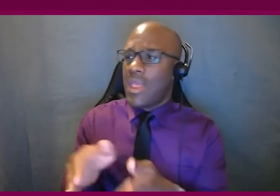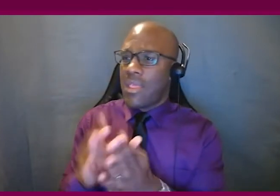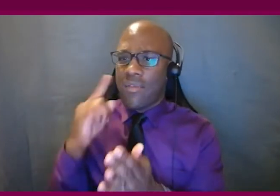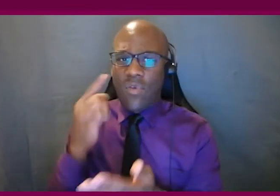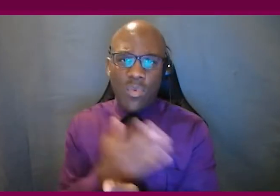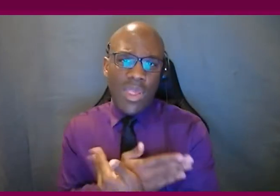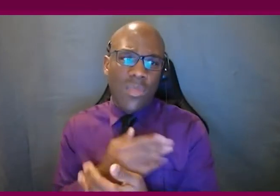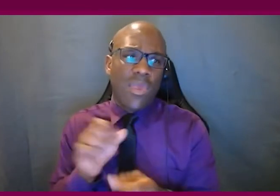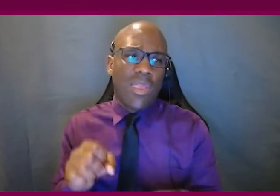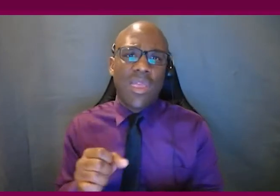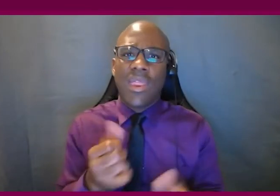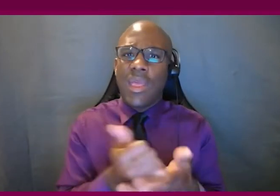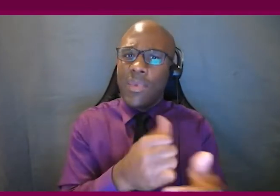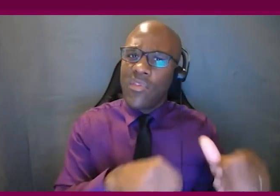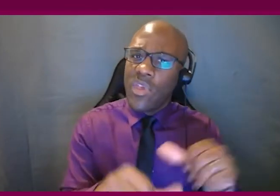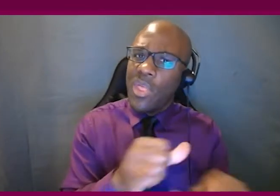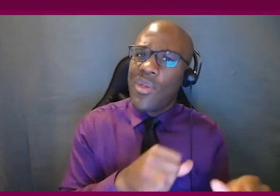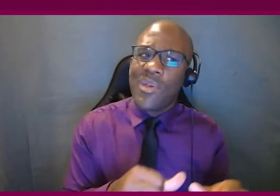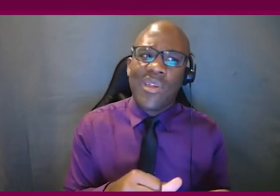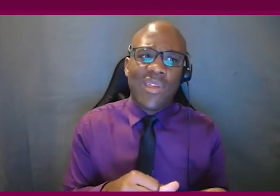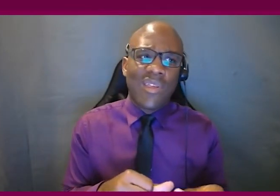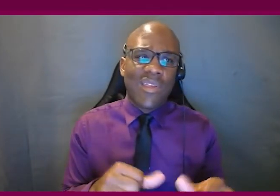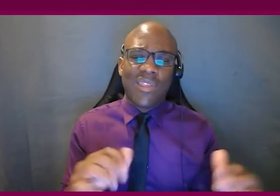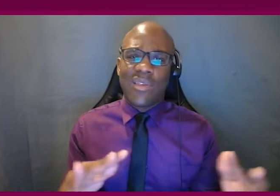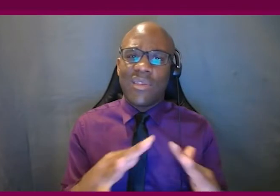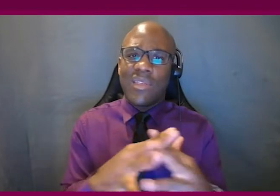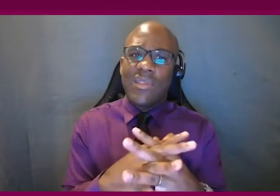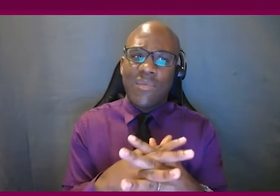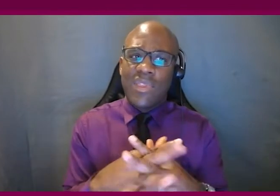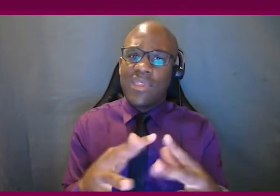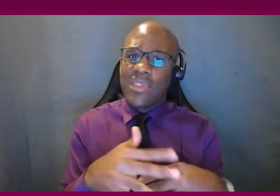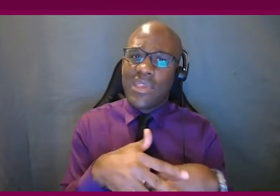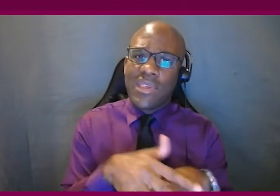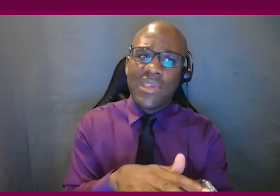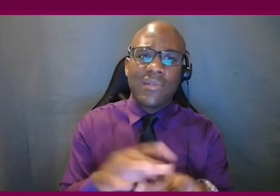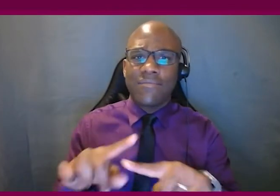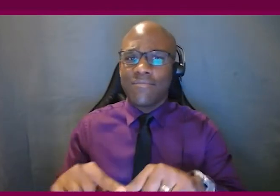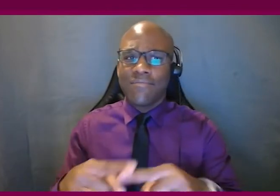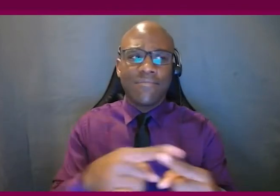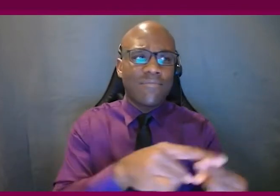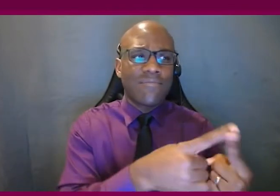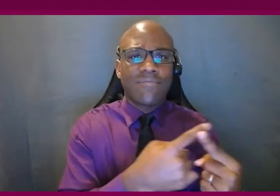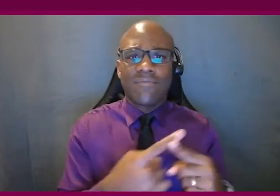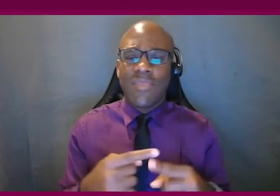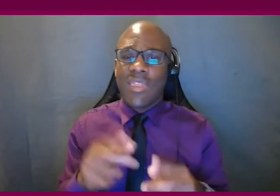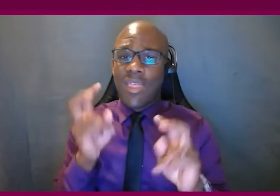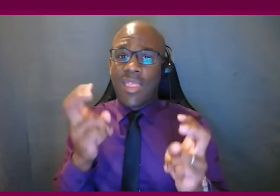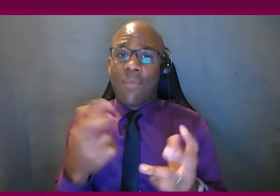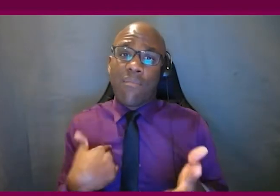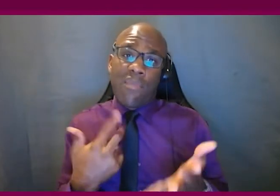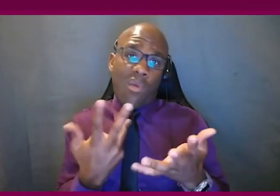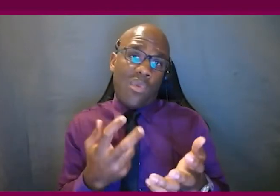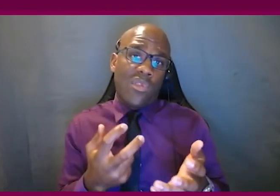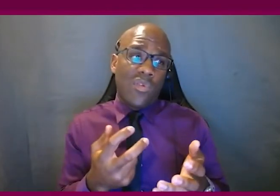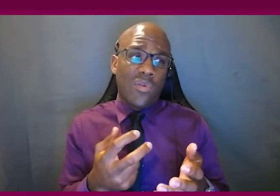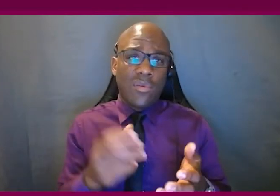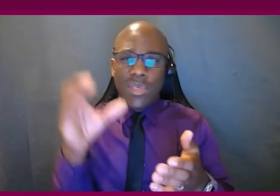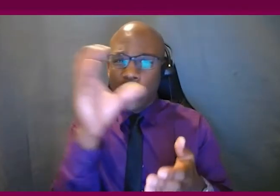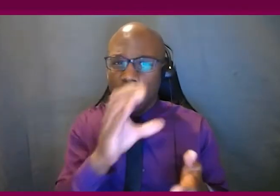but really in my work as an art therapist and as a community artist because it feels like it's more collaborative. It's more of a collaborative process.